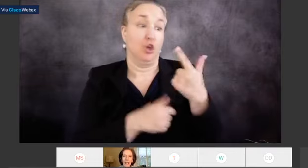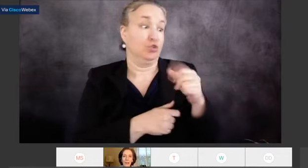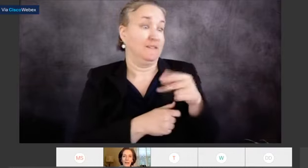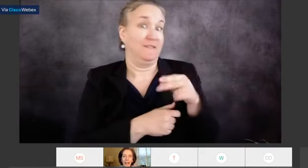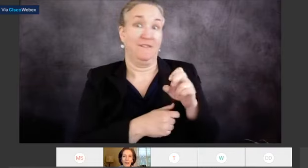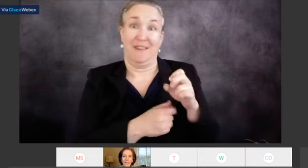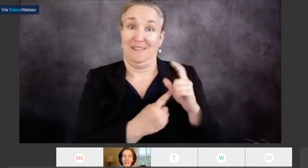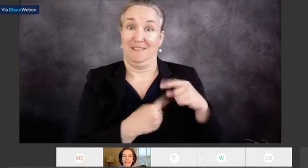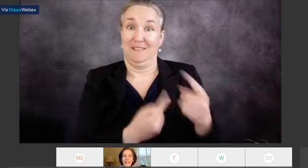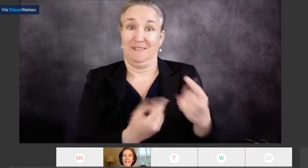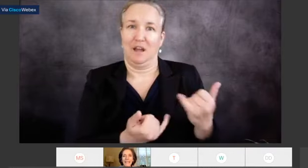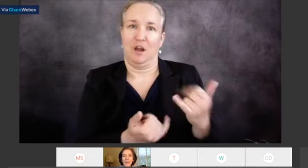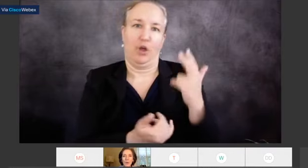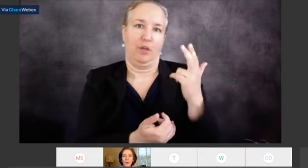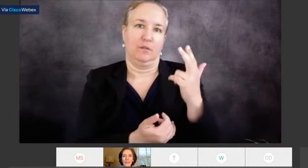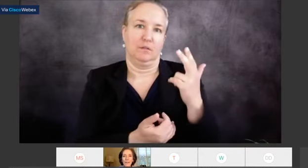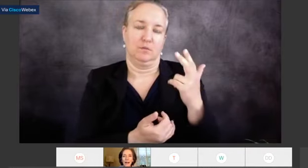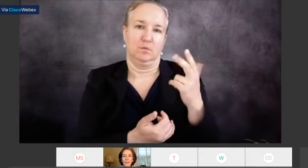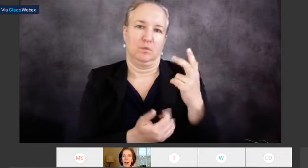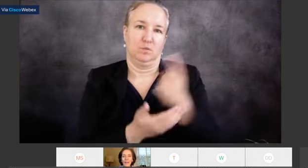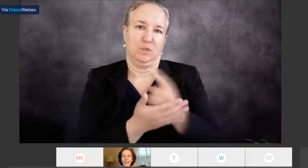montgomery county today i am joined by my colleague